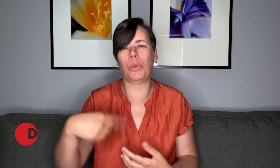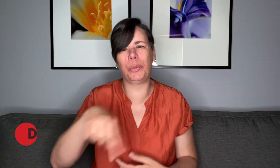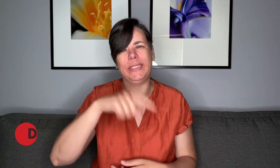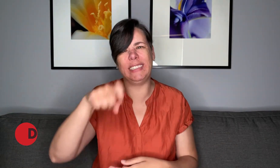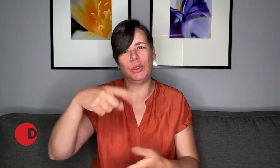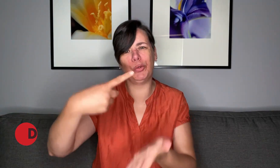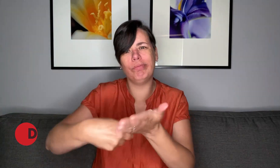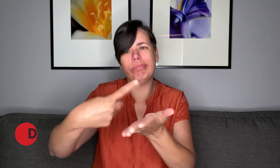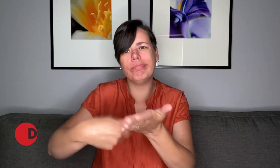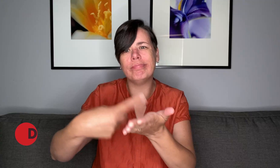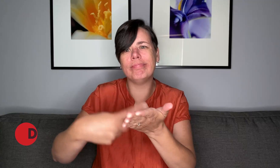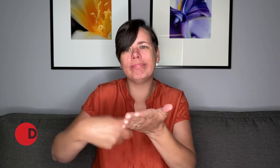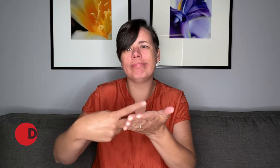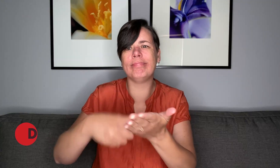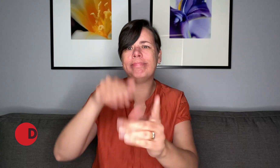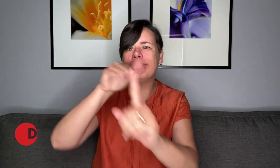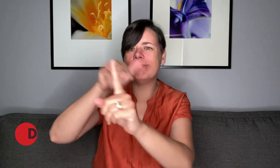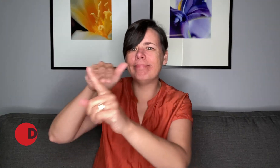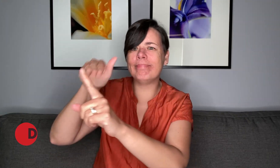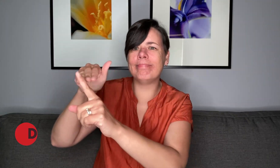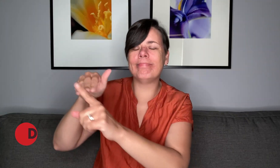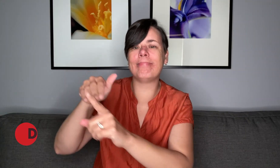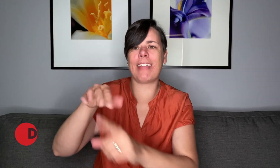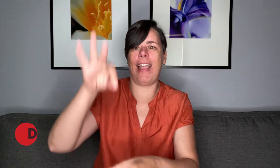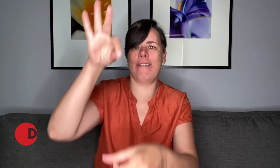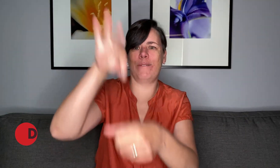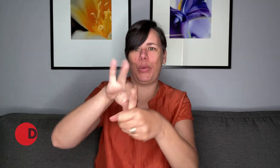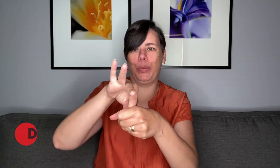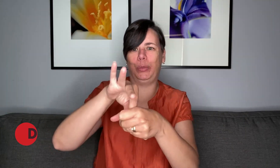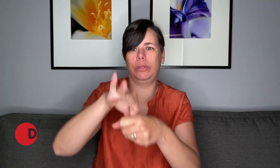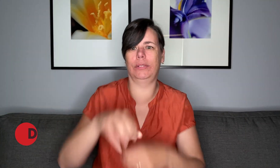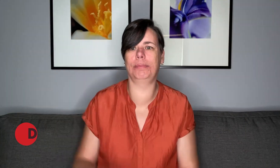Let’s discuss, remind others and vote.